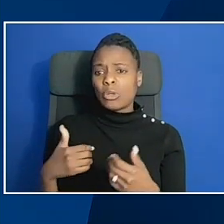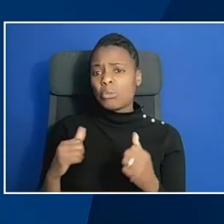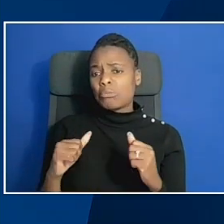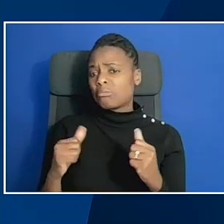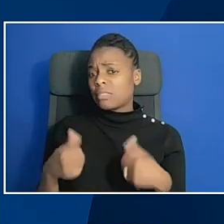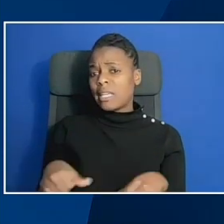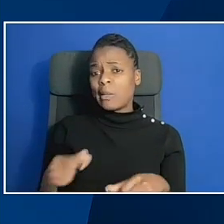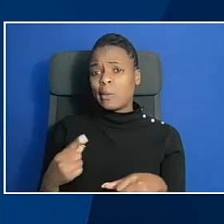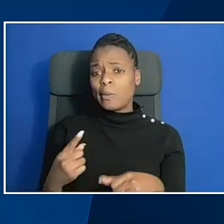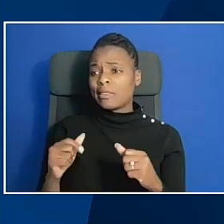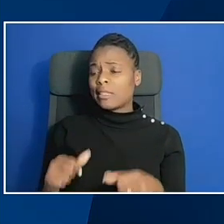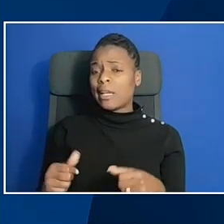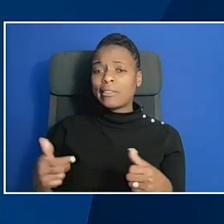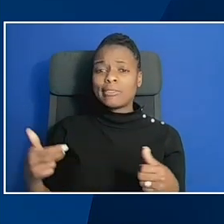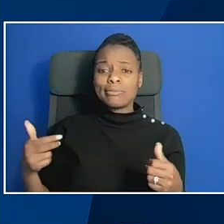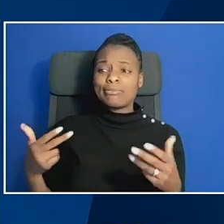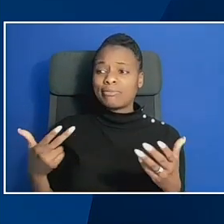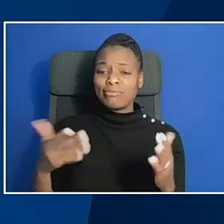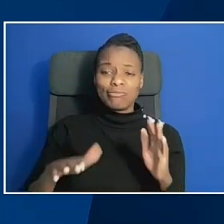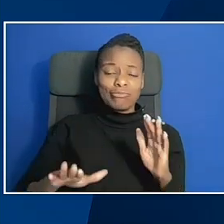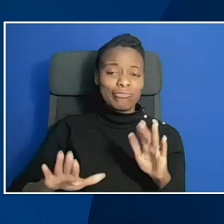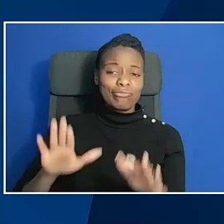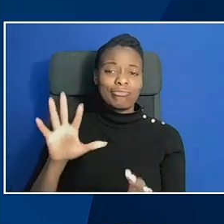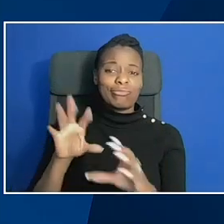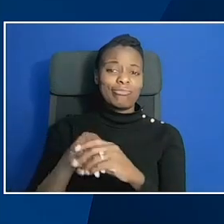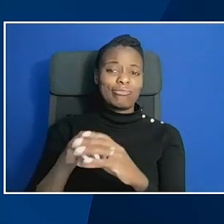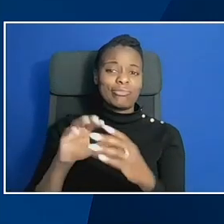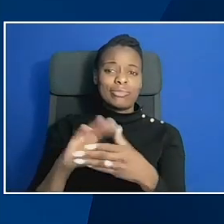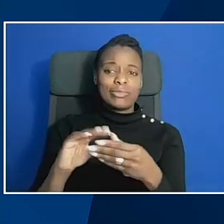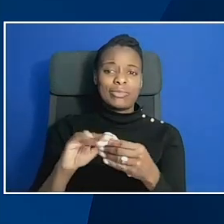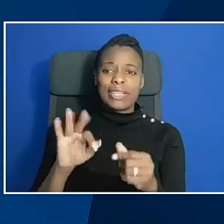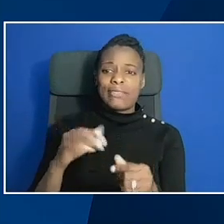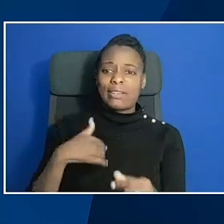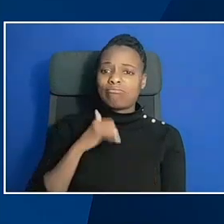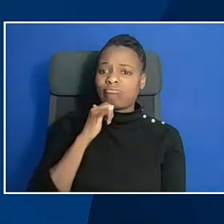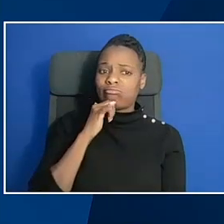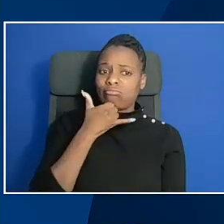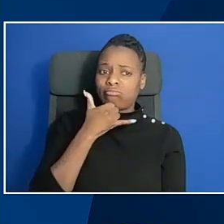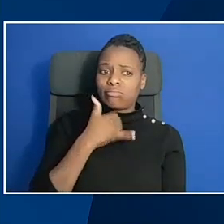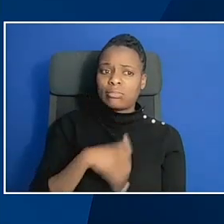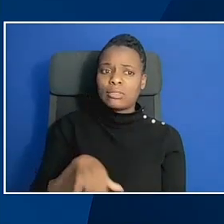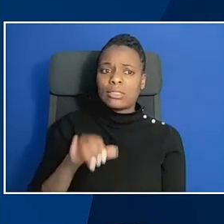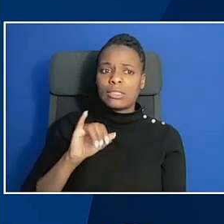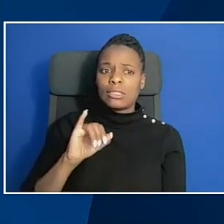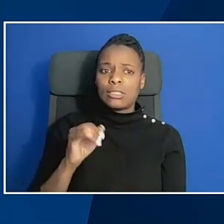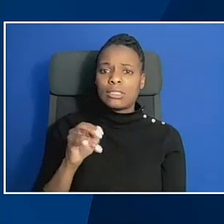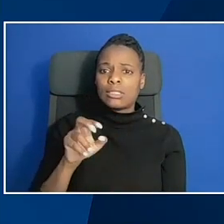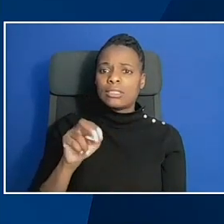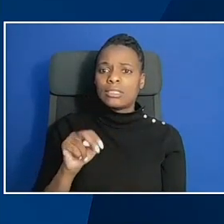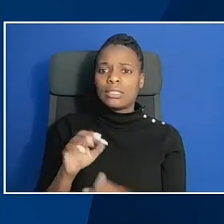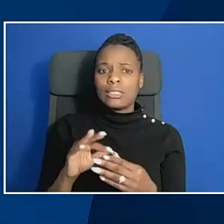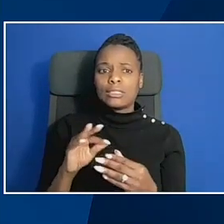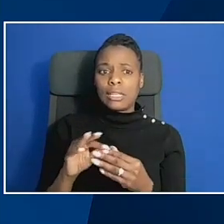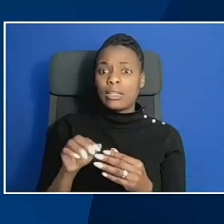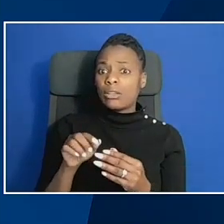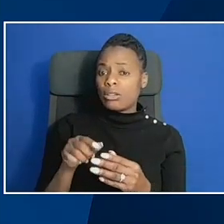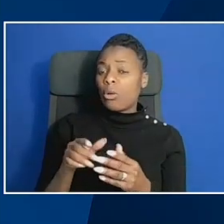if I've forgotten or mis-said anything. No. I think, directionally, I think that's helpful. I would just say, some of the